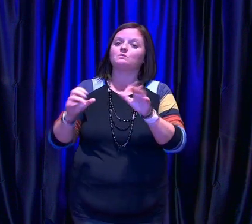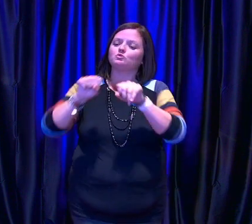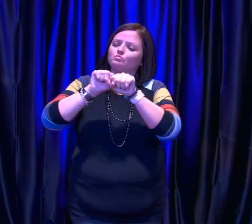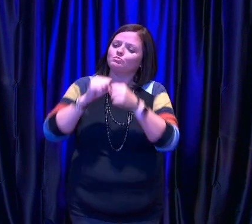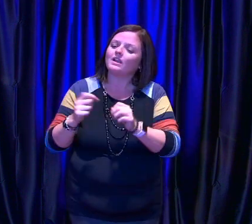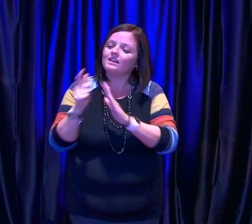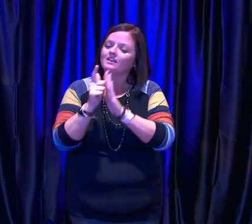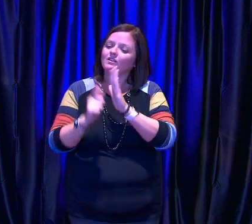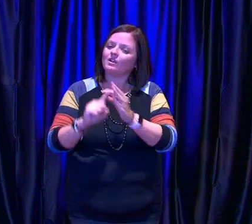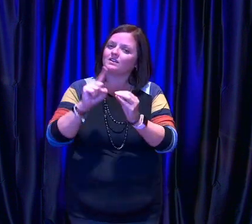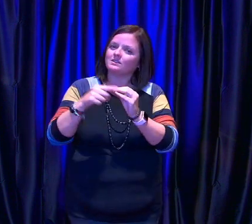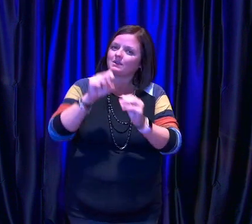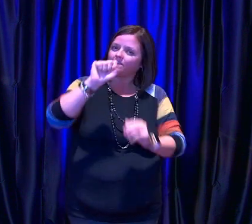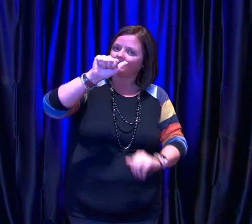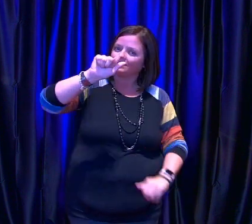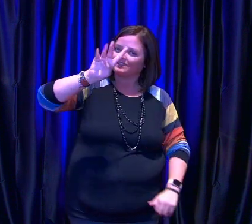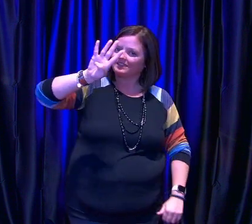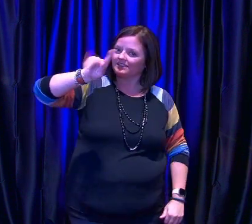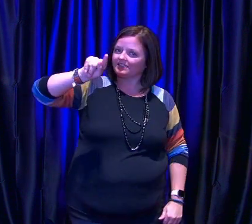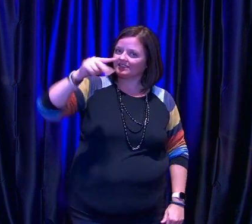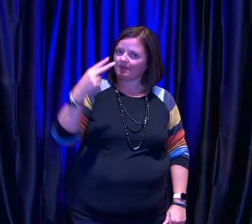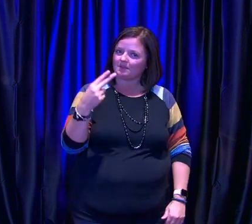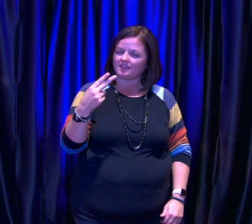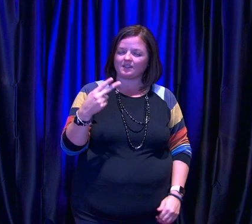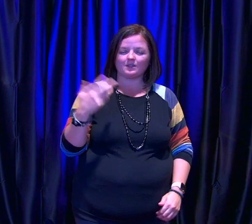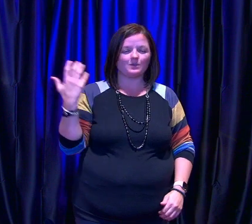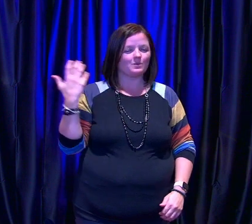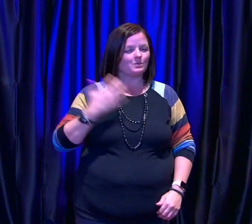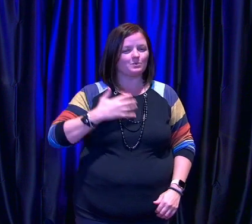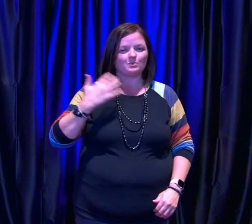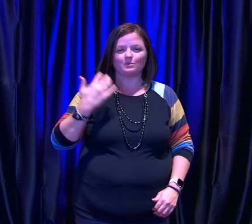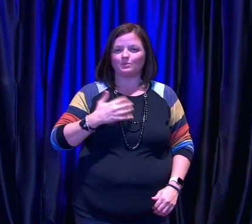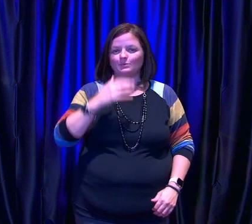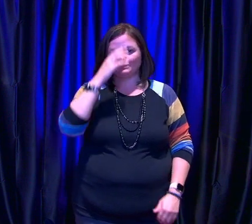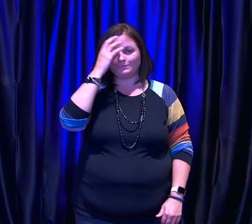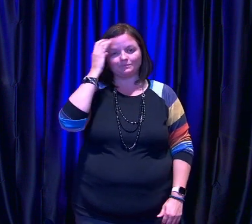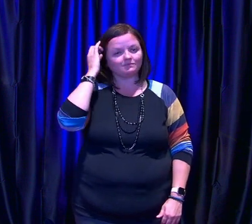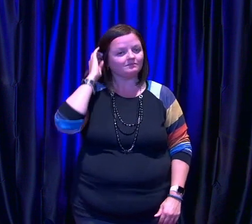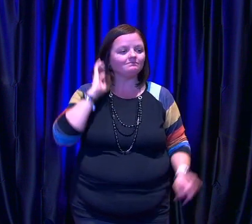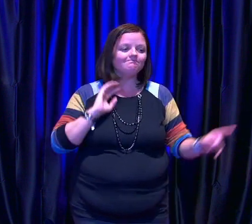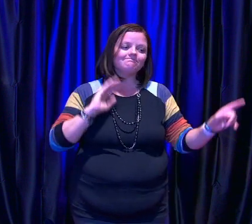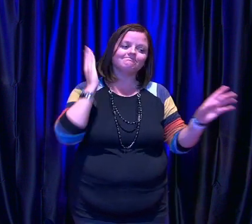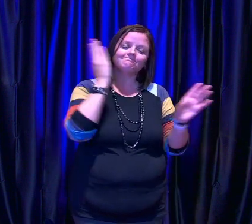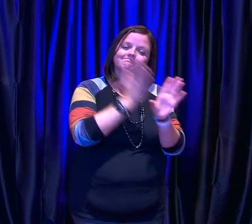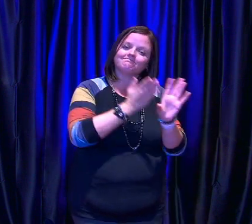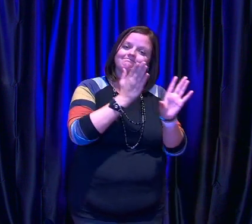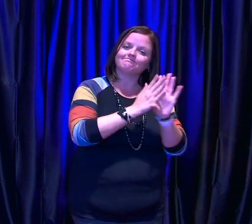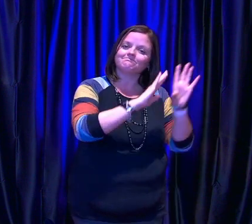about the sabbath and so it just just bugged him